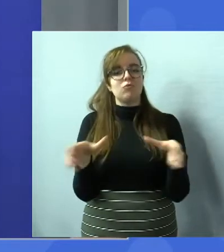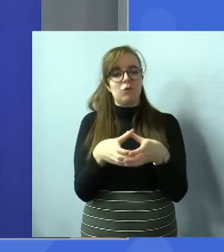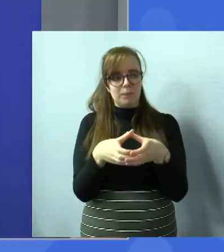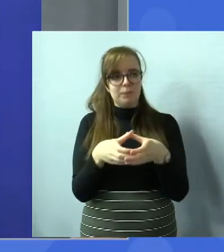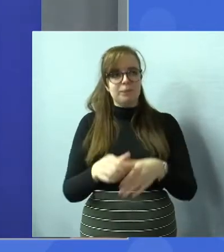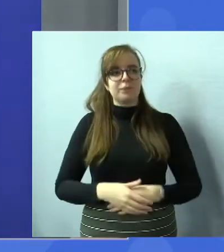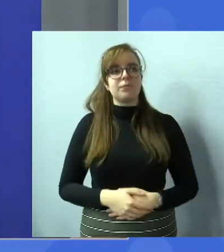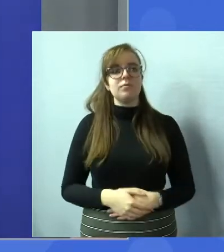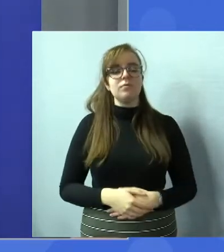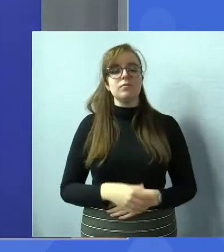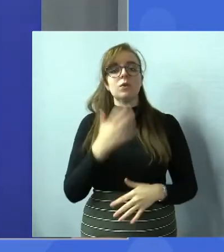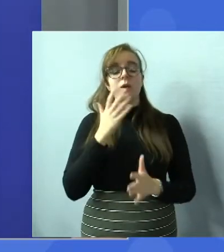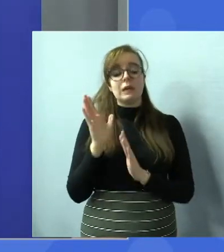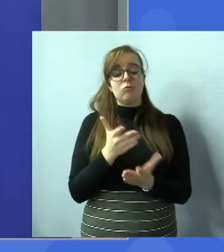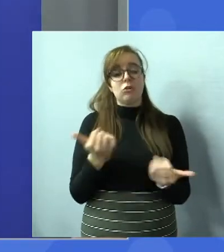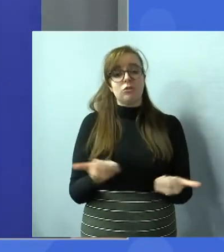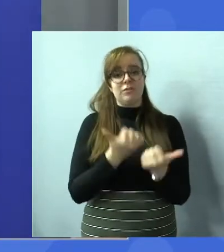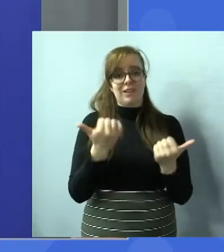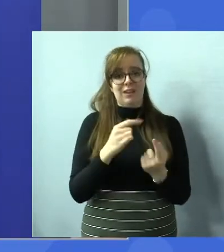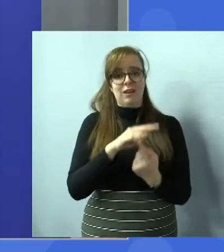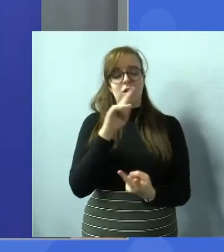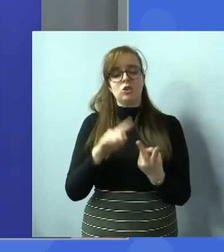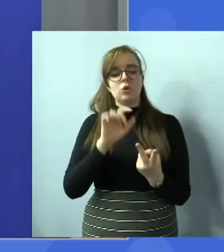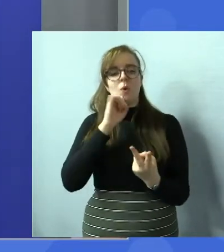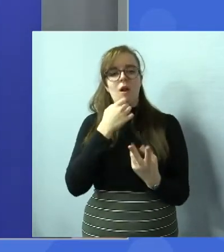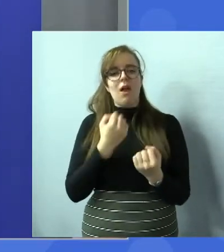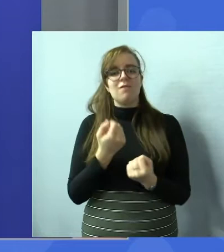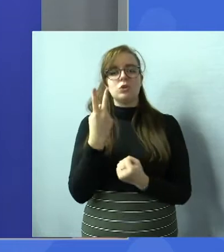introductions we are going to complete the first of two research questionnaires